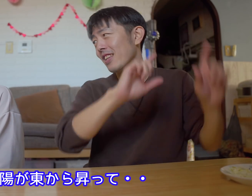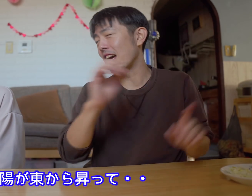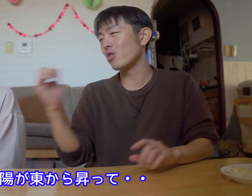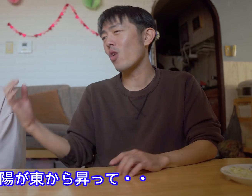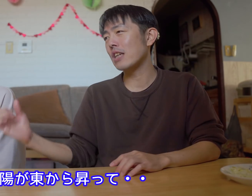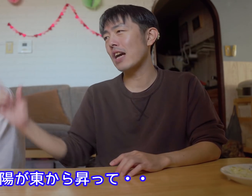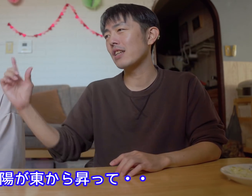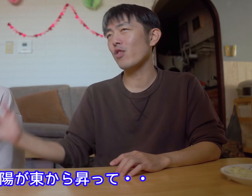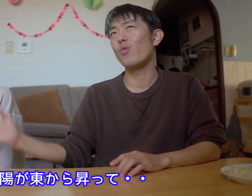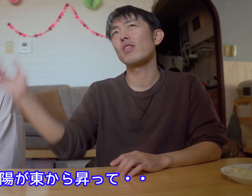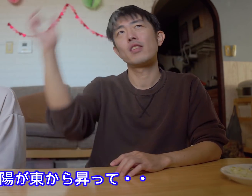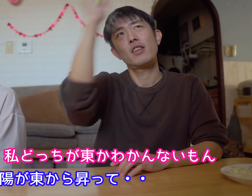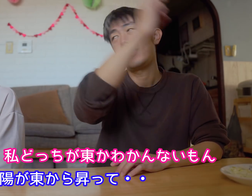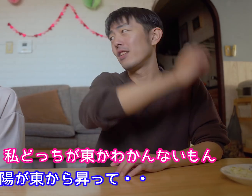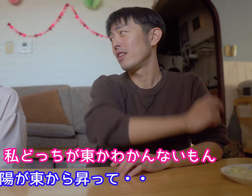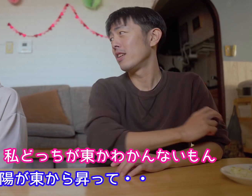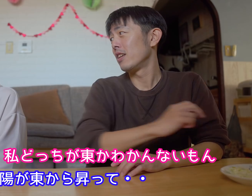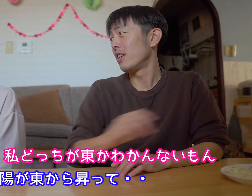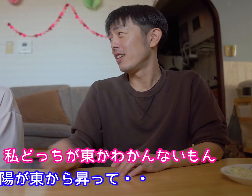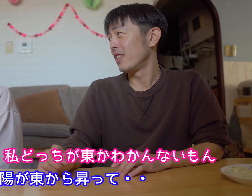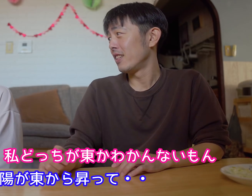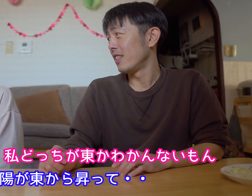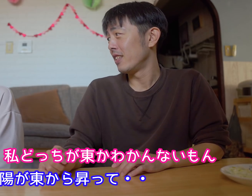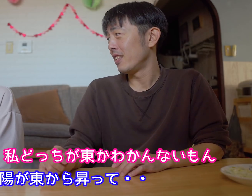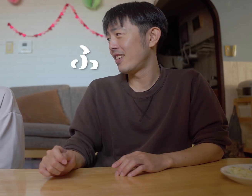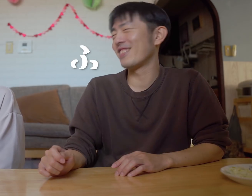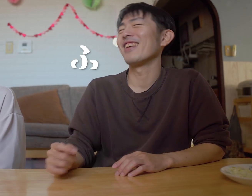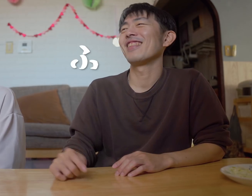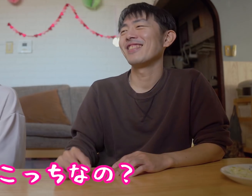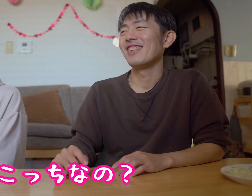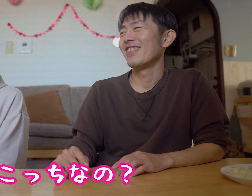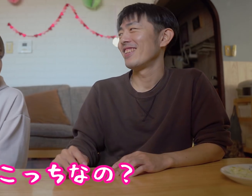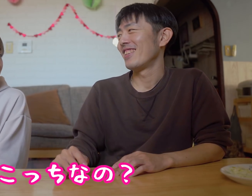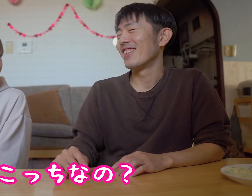(Dad)The sun rises in the east... (Mom)And so, I don't know which way is east. Is it this way?